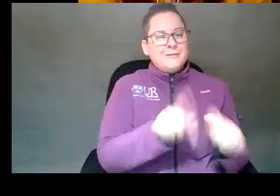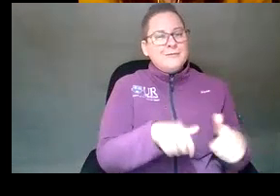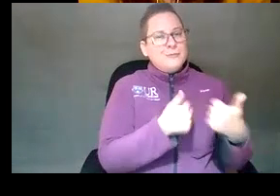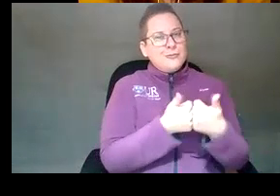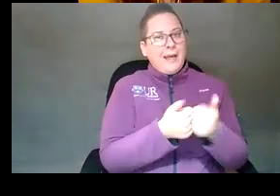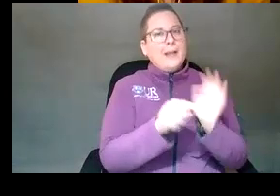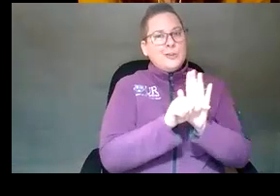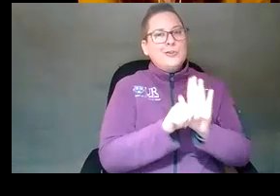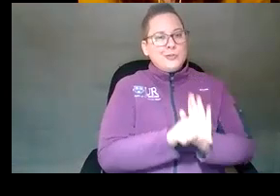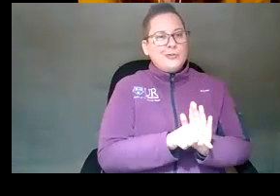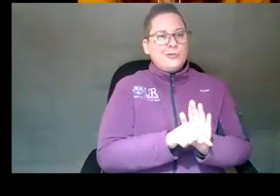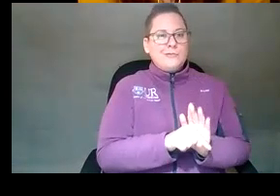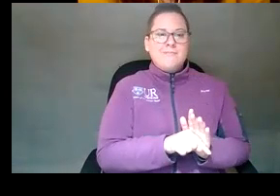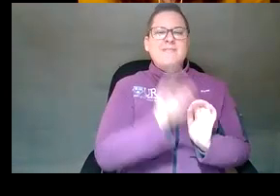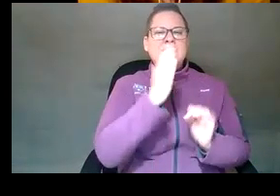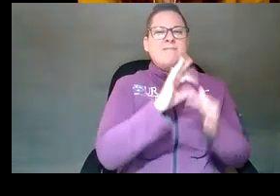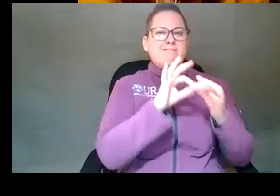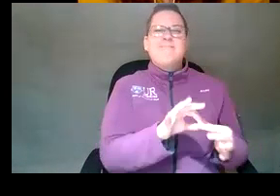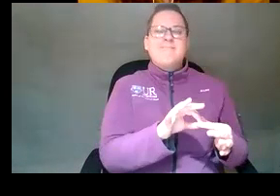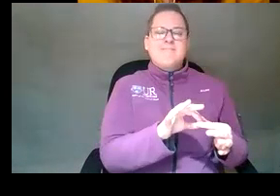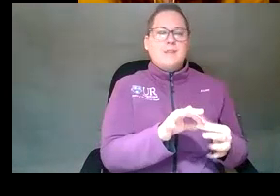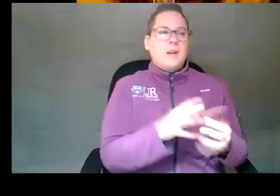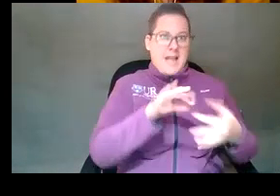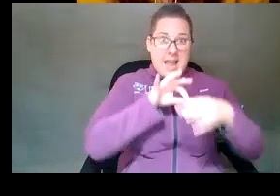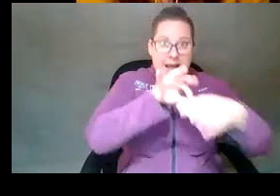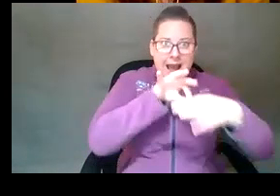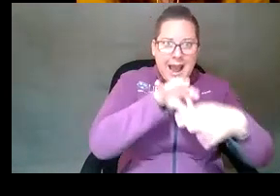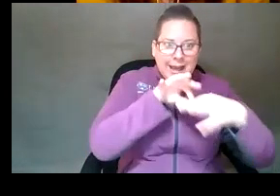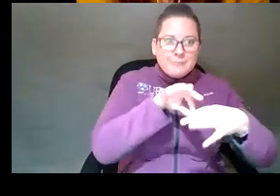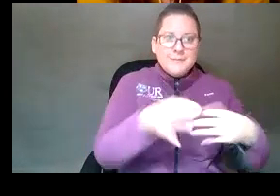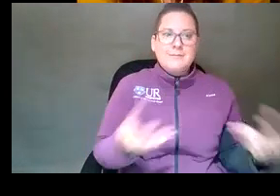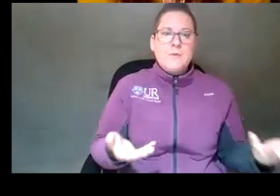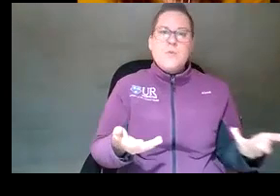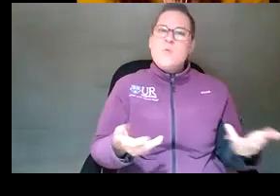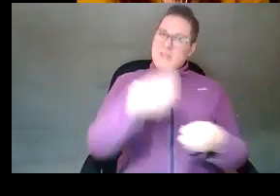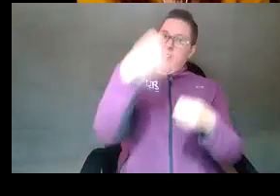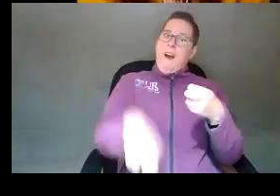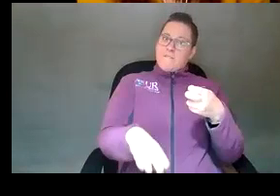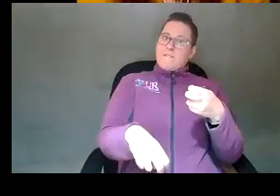this seems related to some of that engagement so it can be in difficult whether it's due to